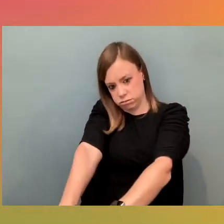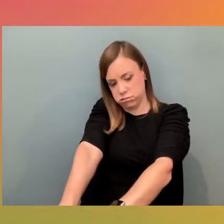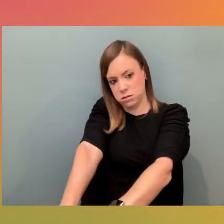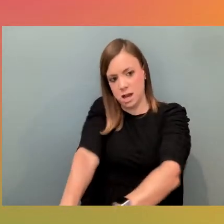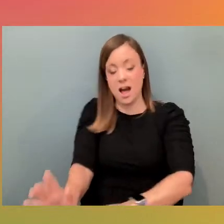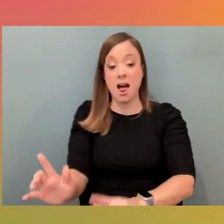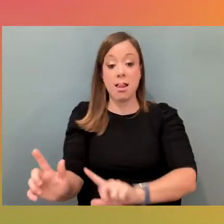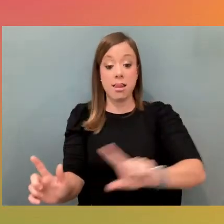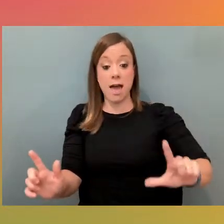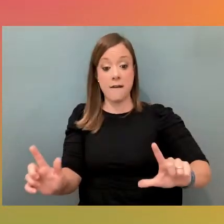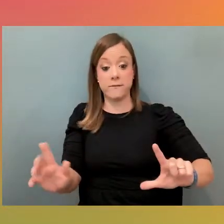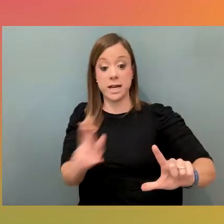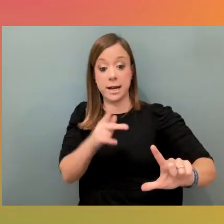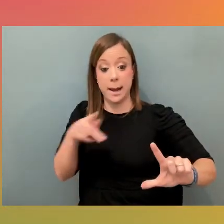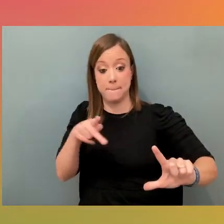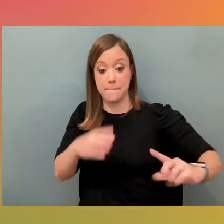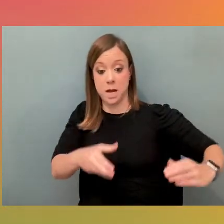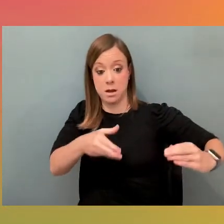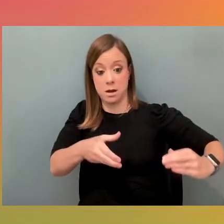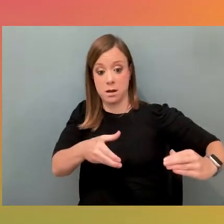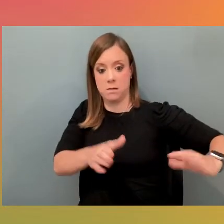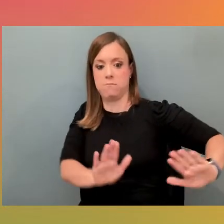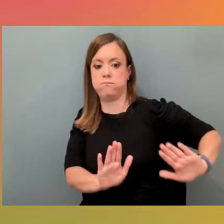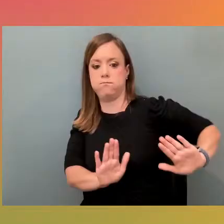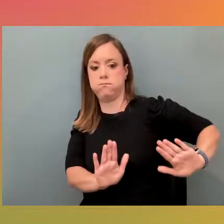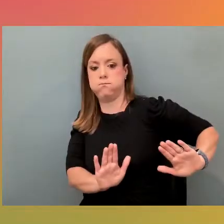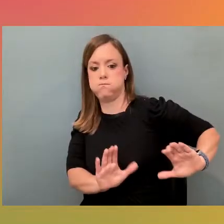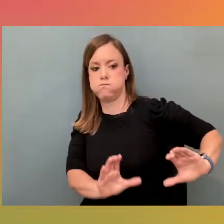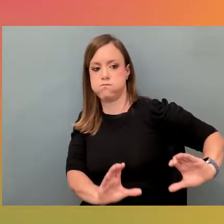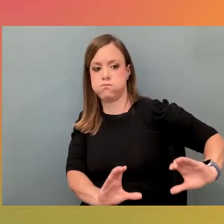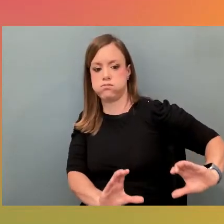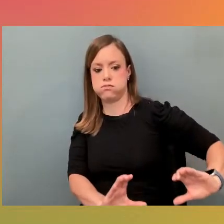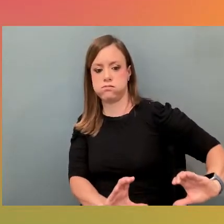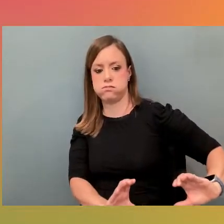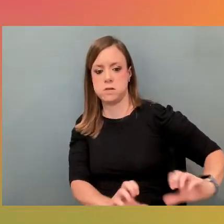DOWN OVER THE RIGHT KNEE, PRESS THE LEFT HIP BACK AND DOWN SO